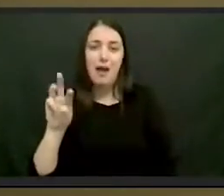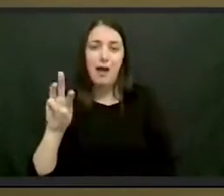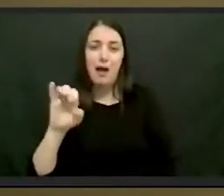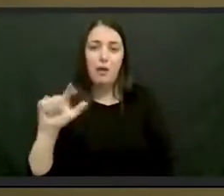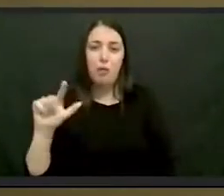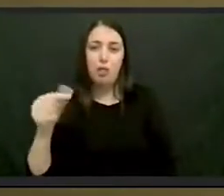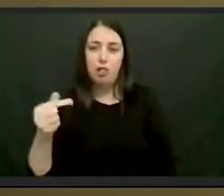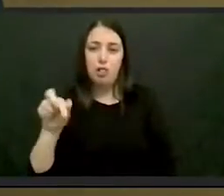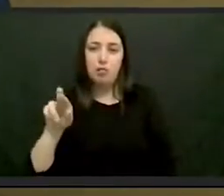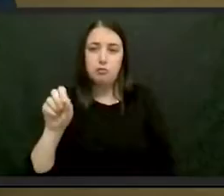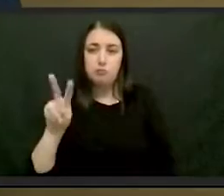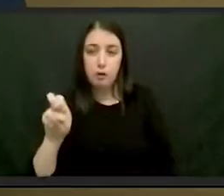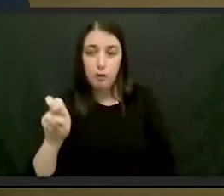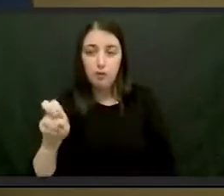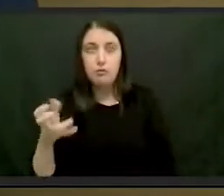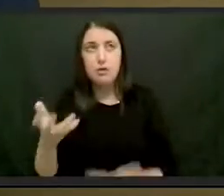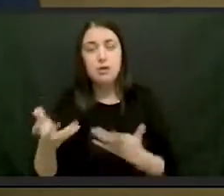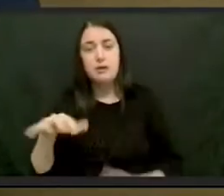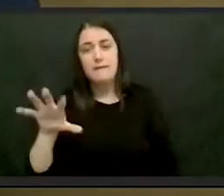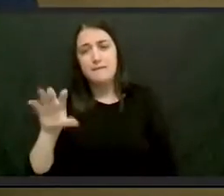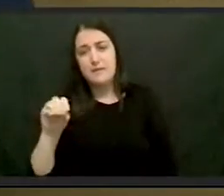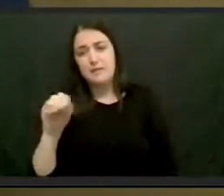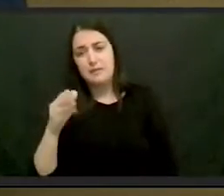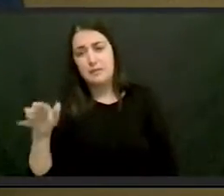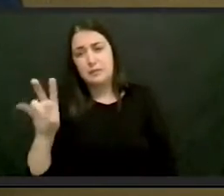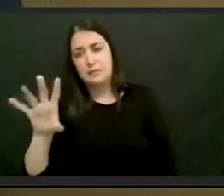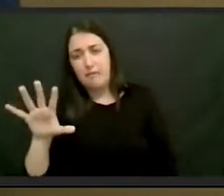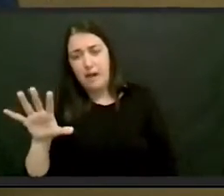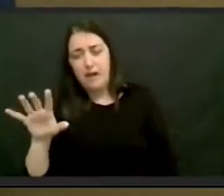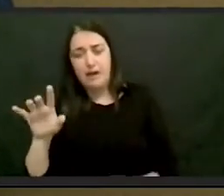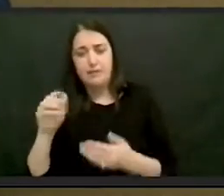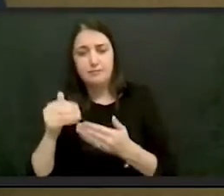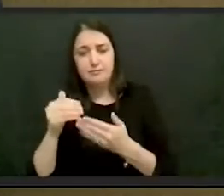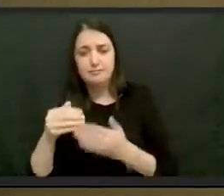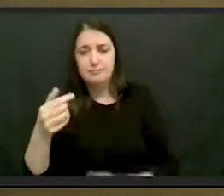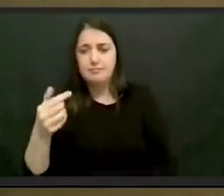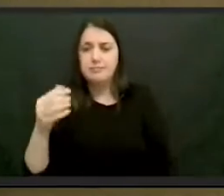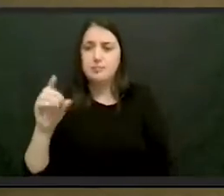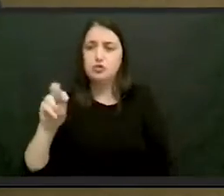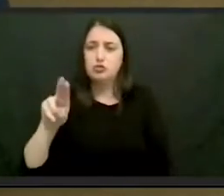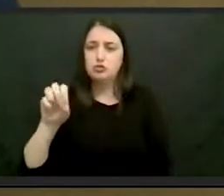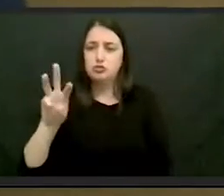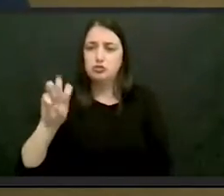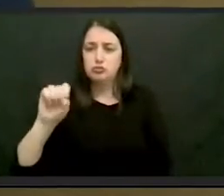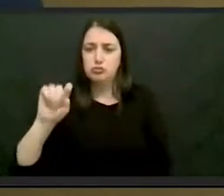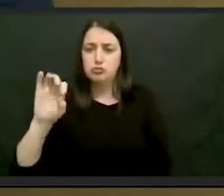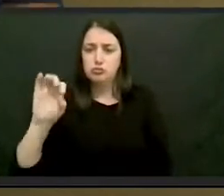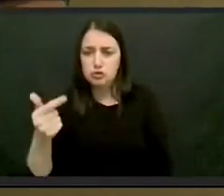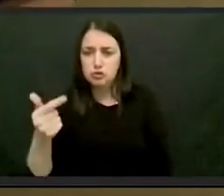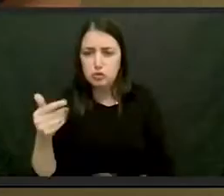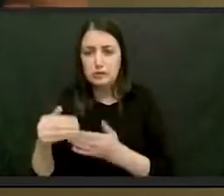that are working at drop point 30 to 21 and another couple hundred that are spread out all the way back up to the zone break. So,